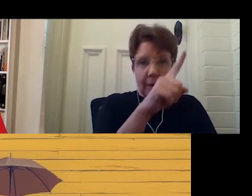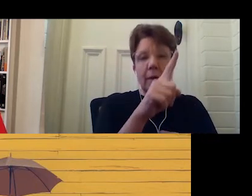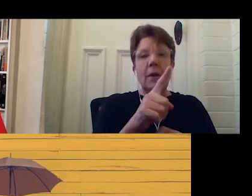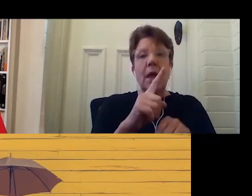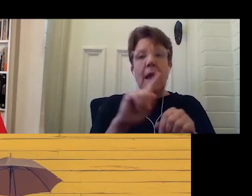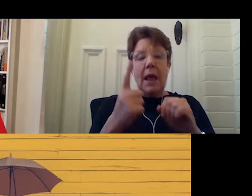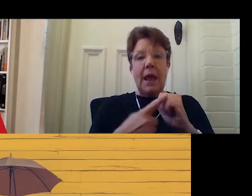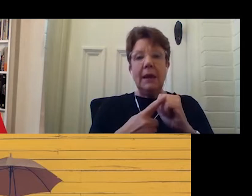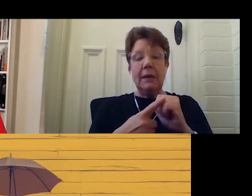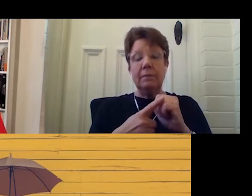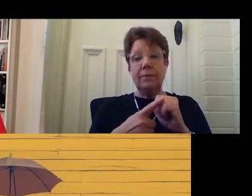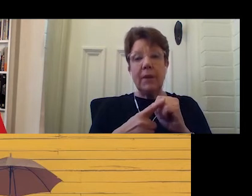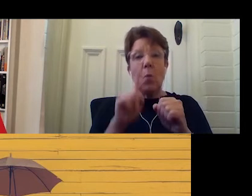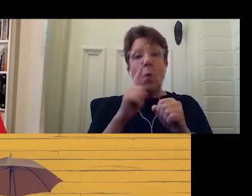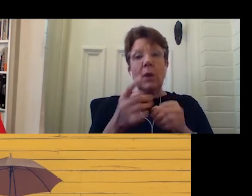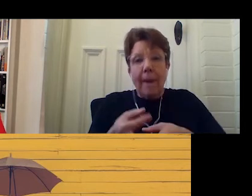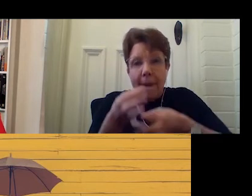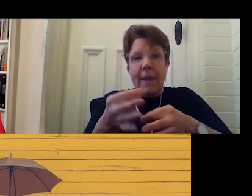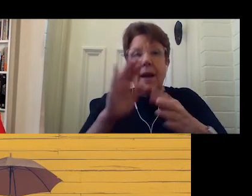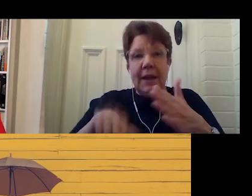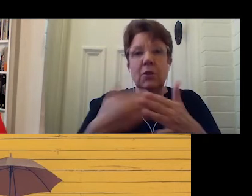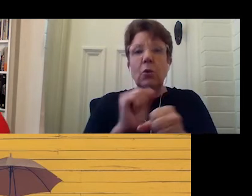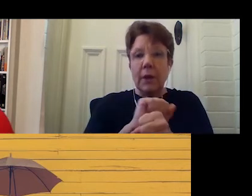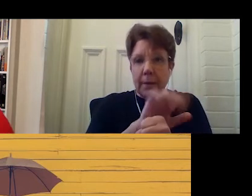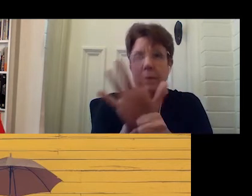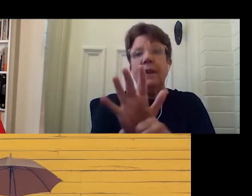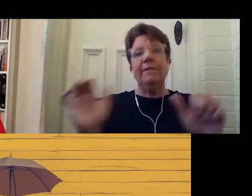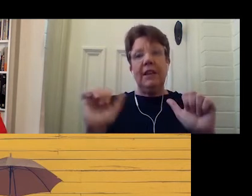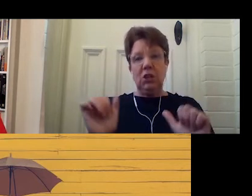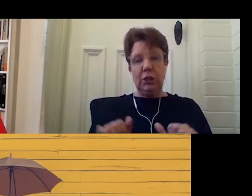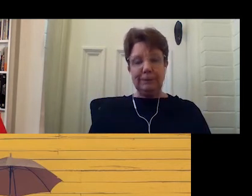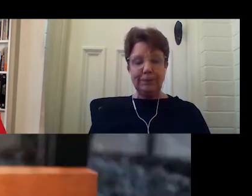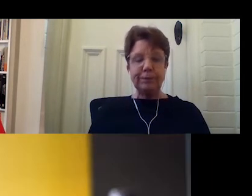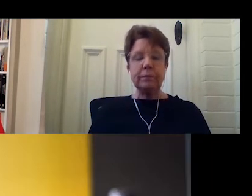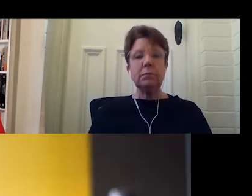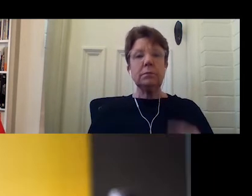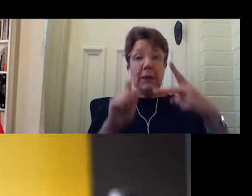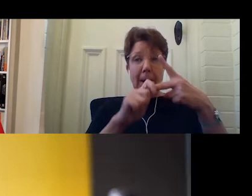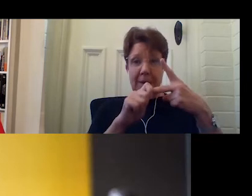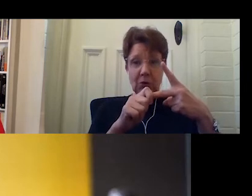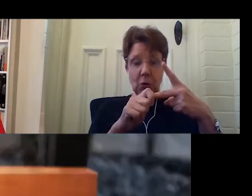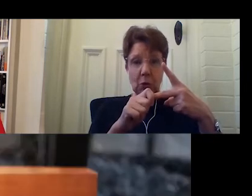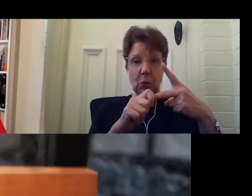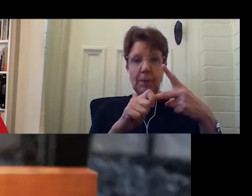going to hold over until this crisis is complete? Tip no. 2 - oops - is